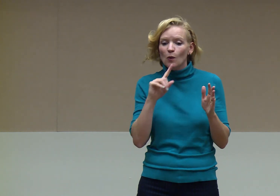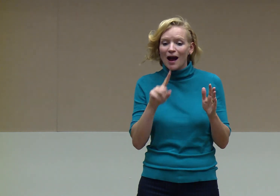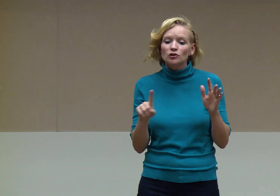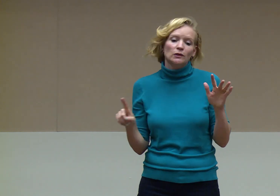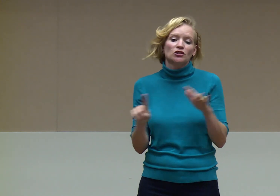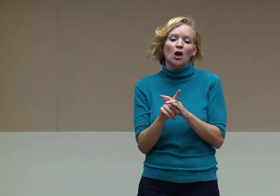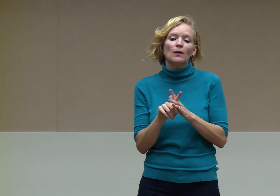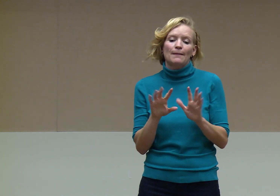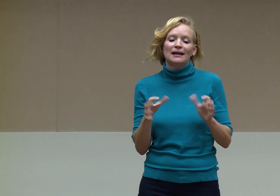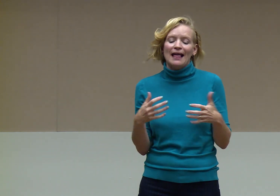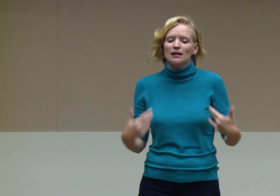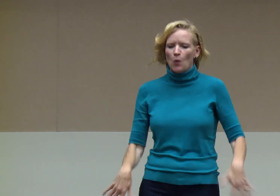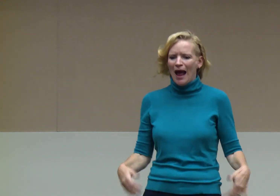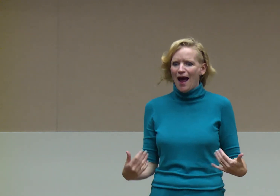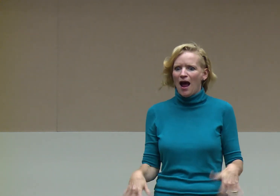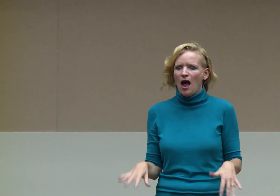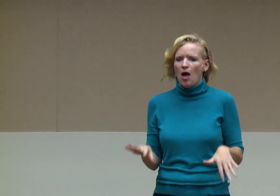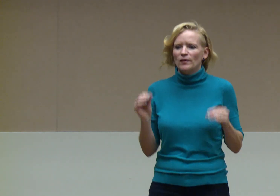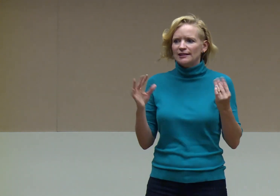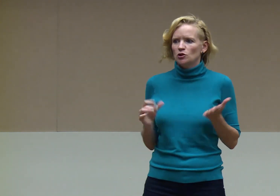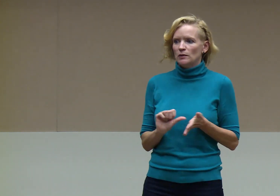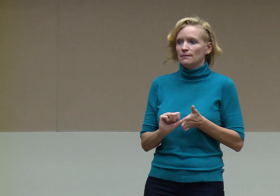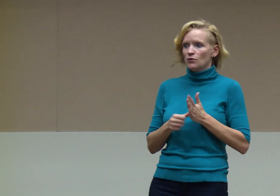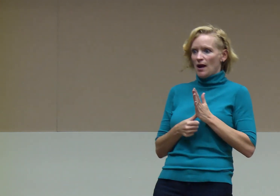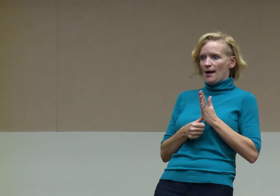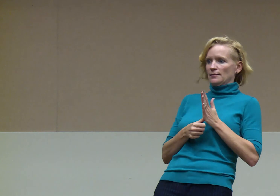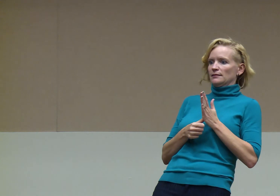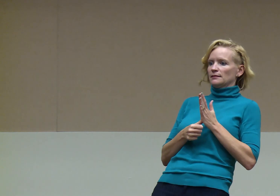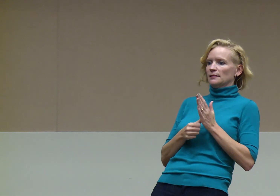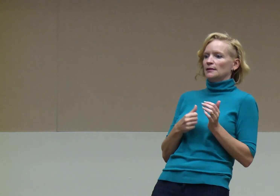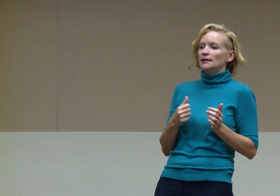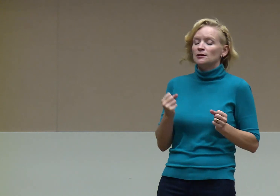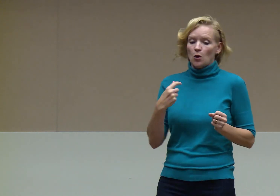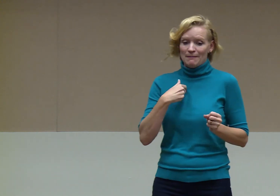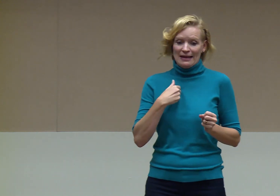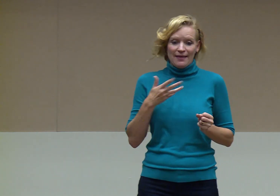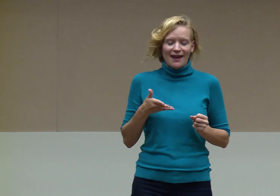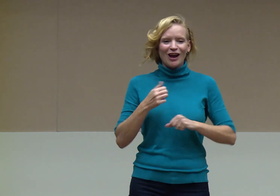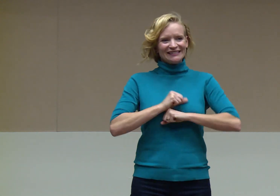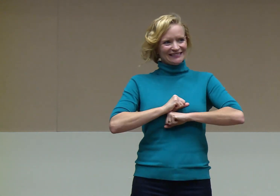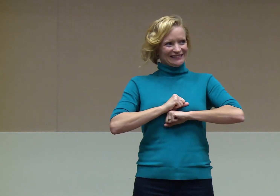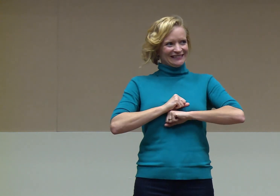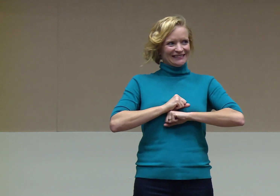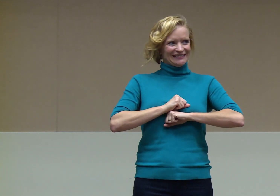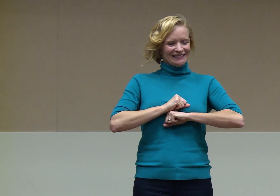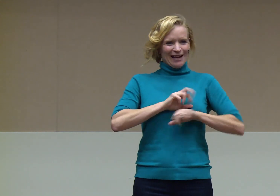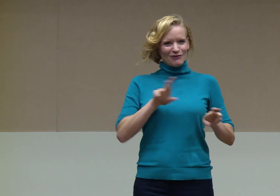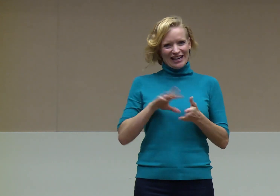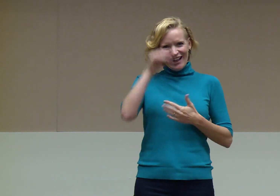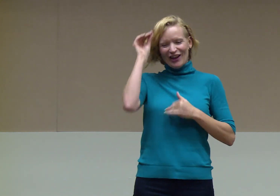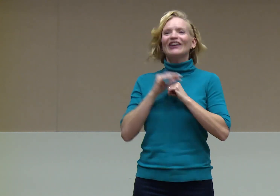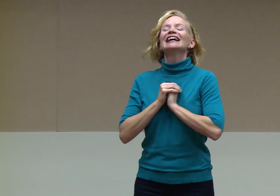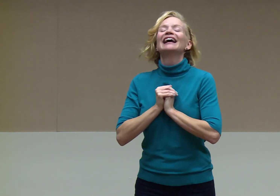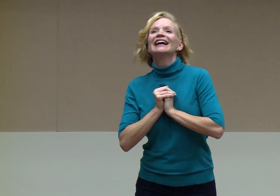were to just show up to class and, wow, you were a star student. So for me there, you know,